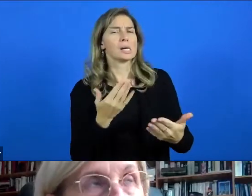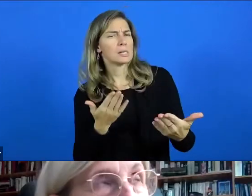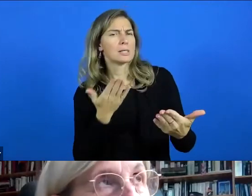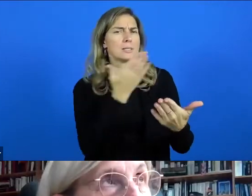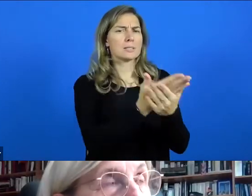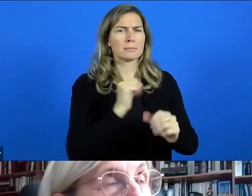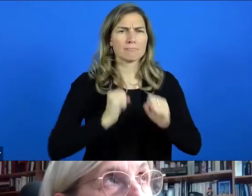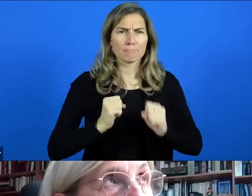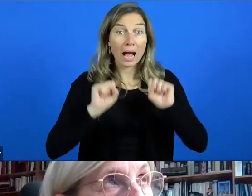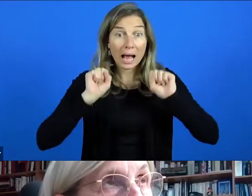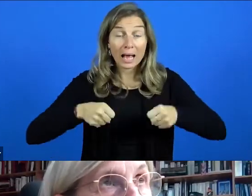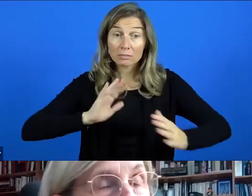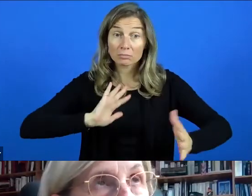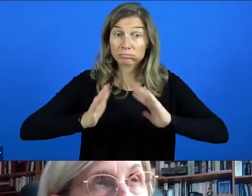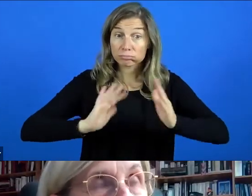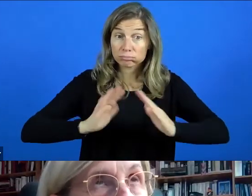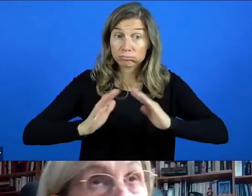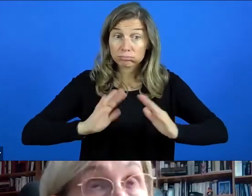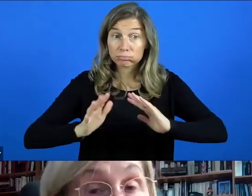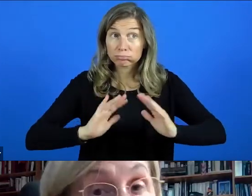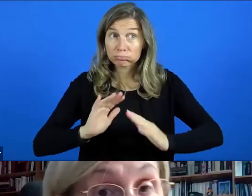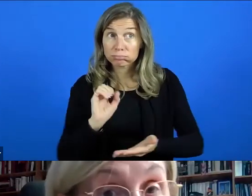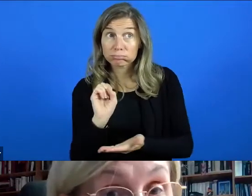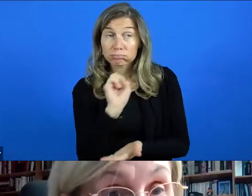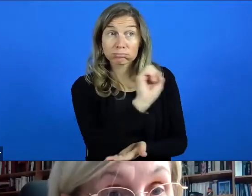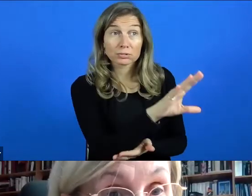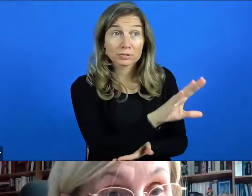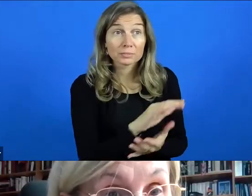I've never received a complaint in sign language